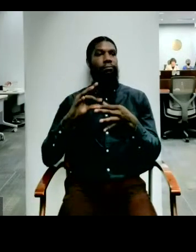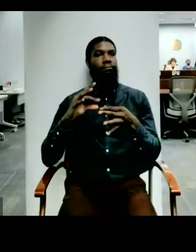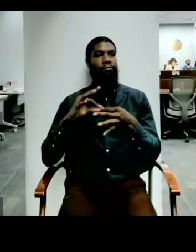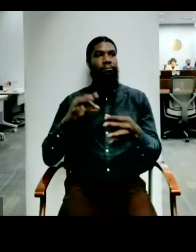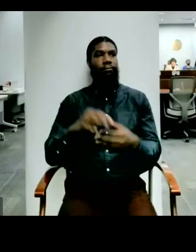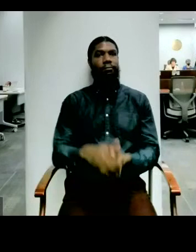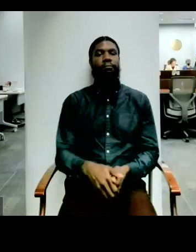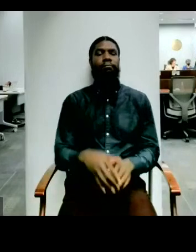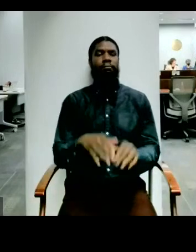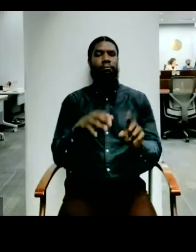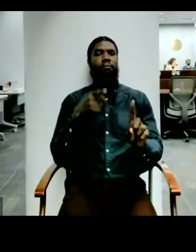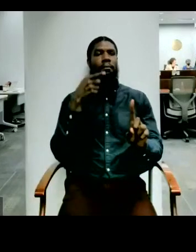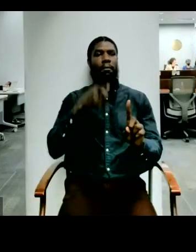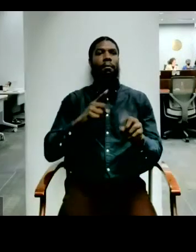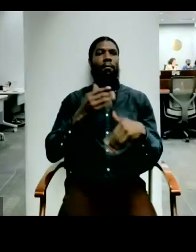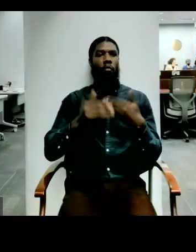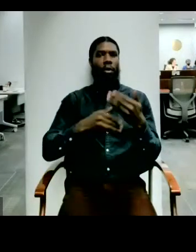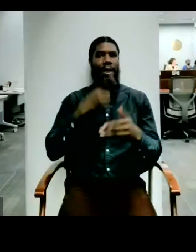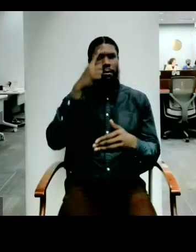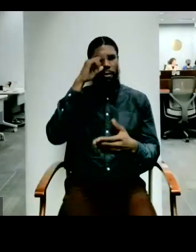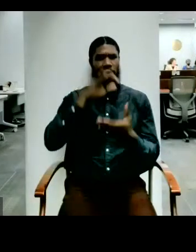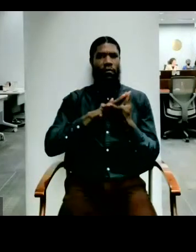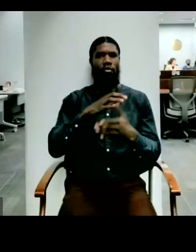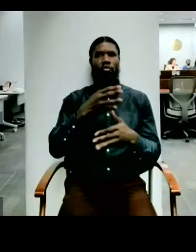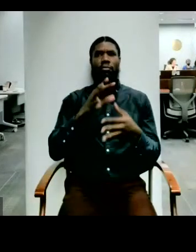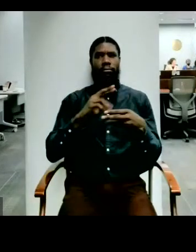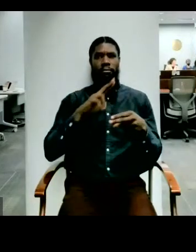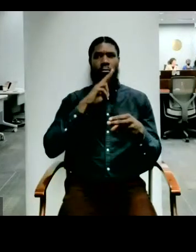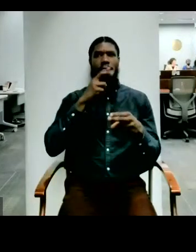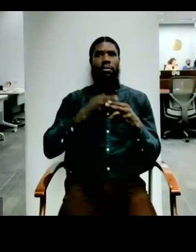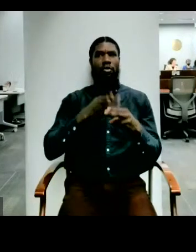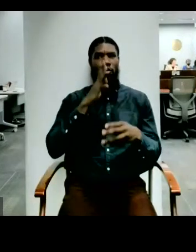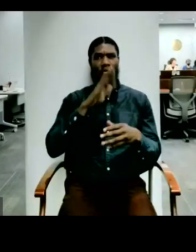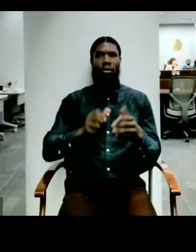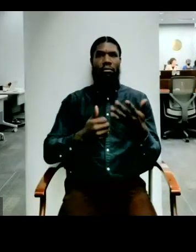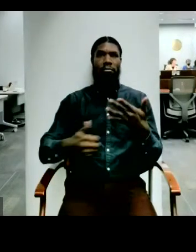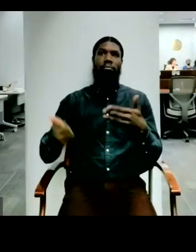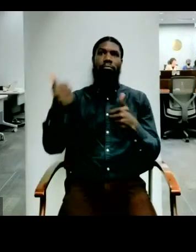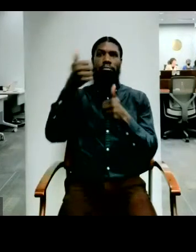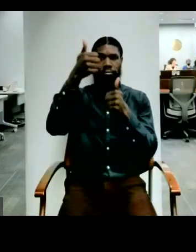Point of order I believe you said we were going in order of seniority. Oh, would you like to be heard on that as well?